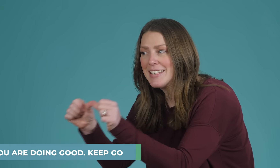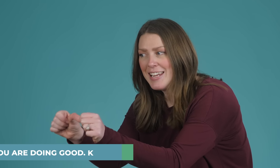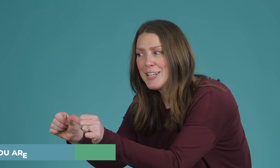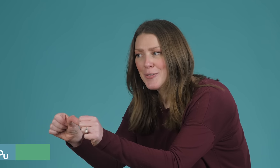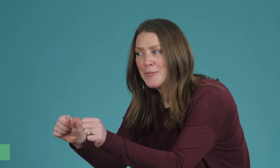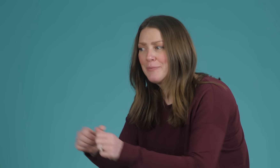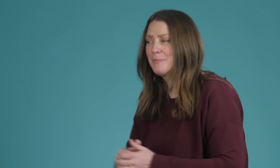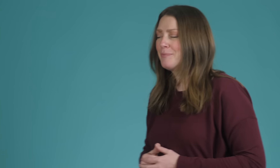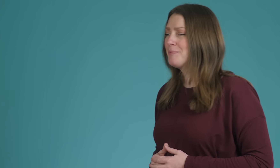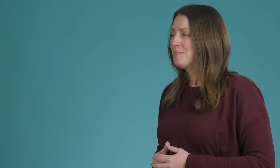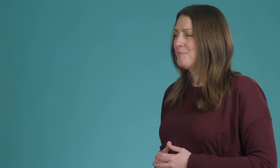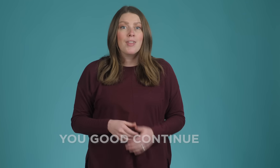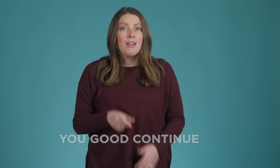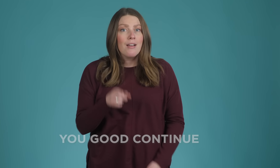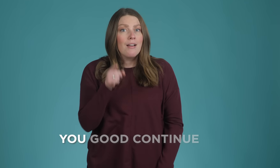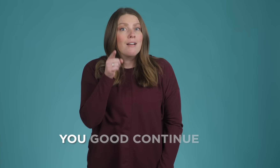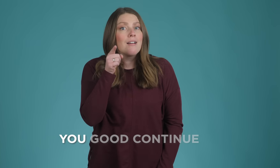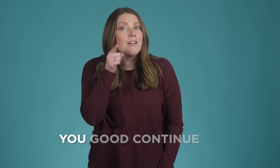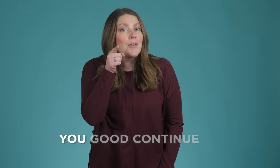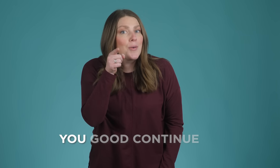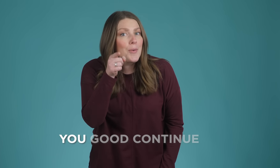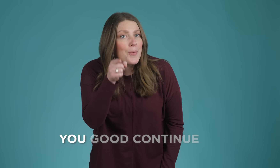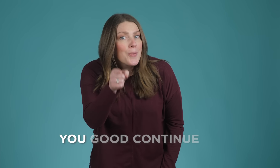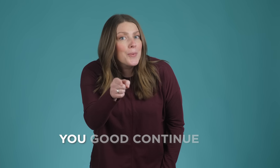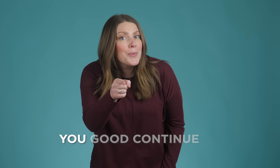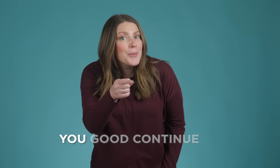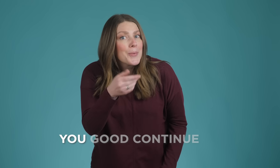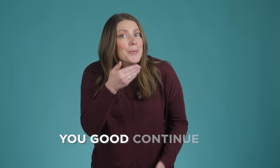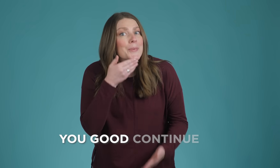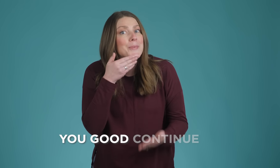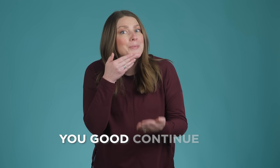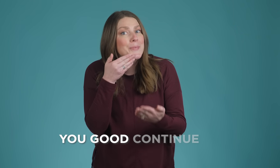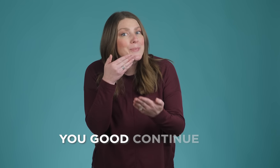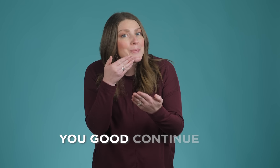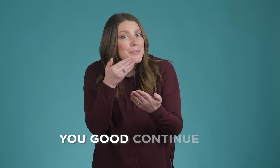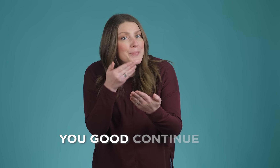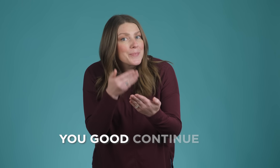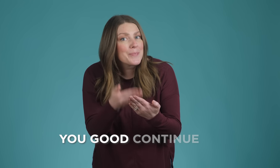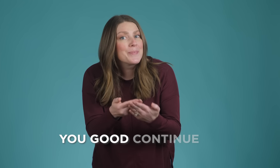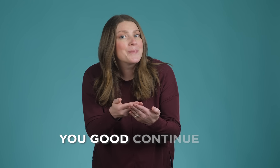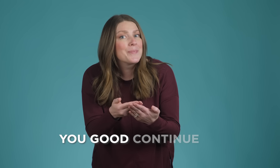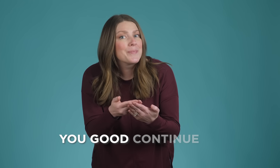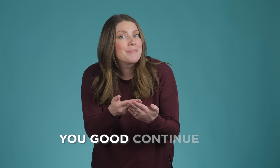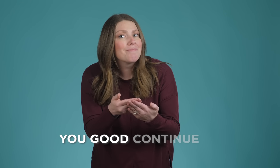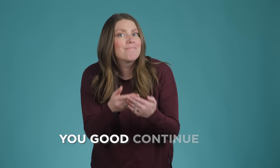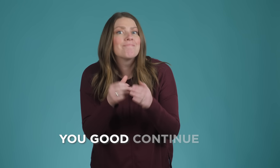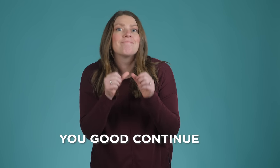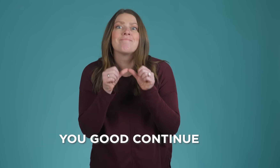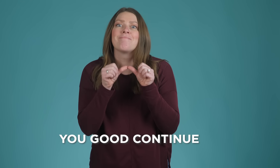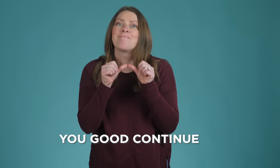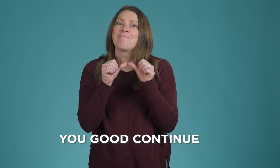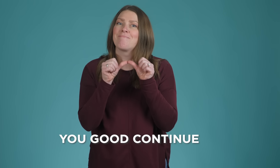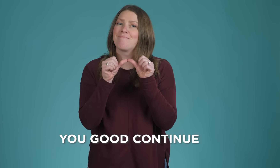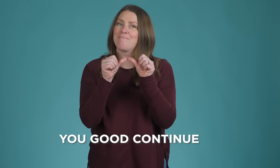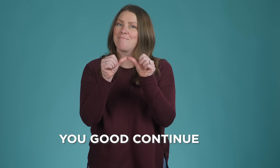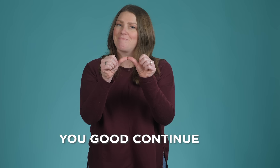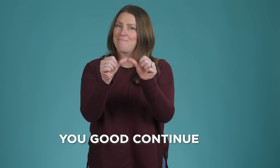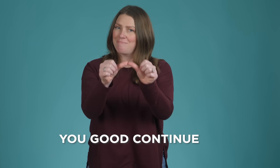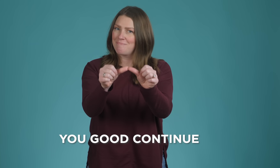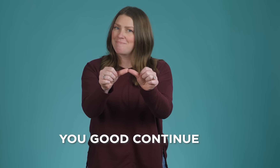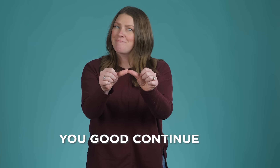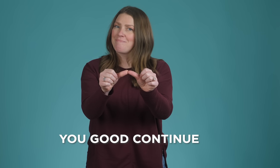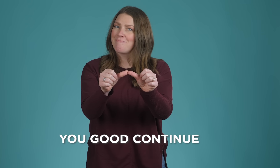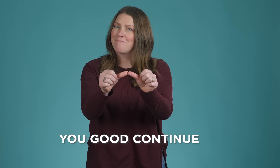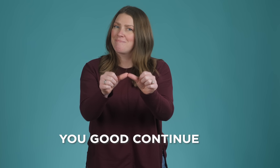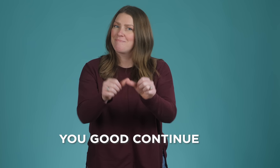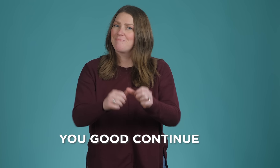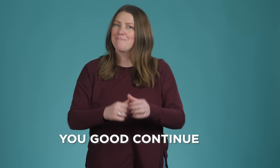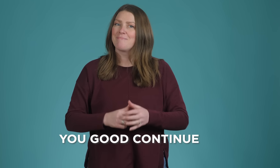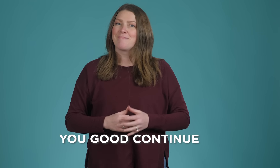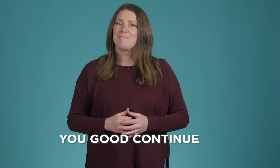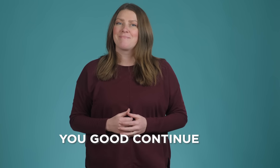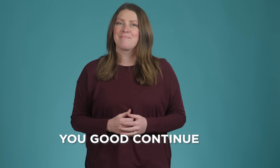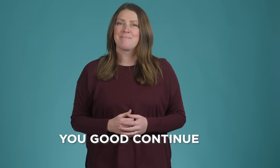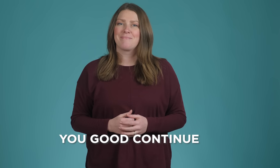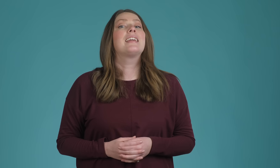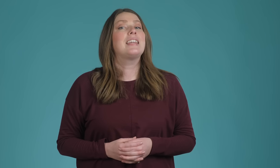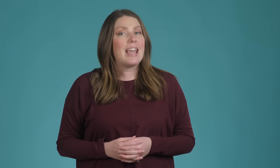Continue.